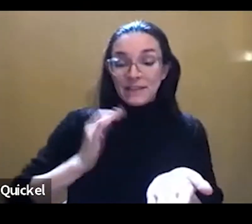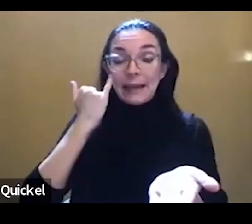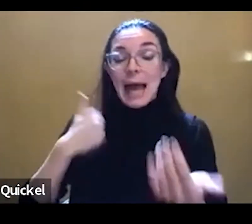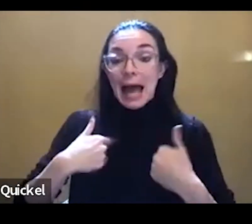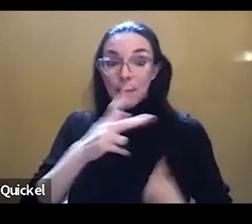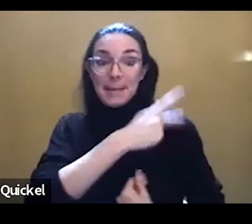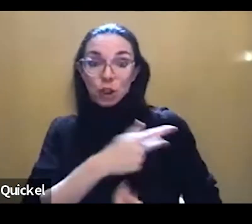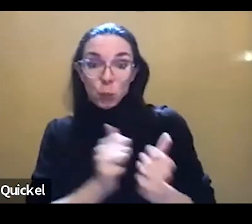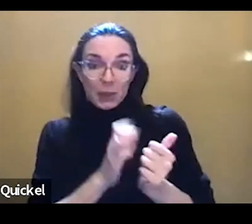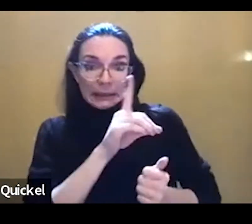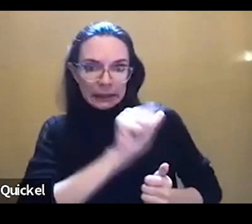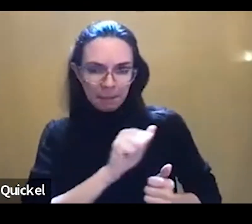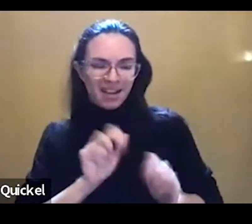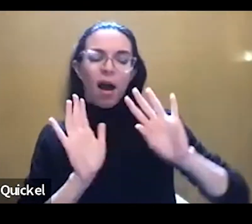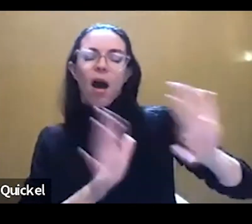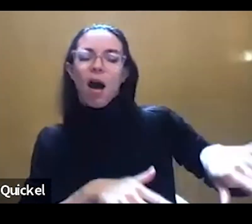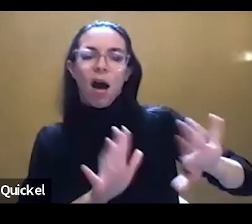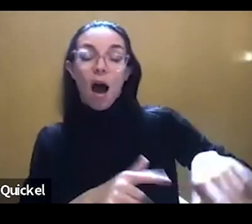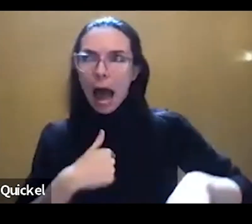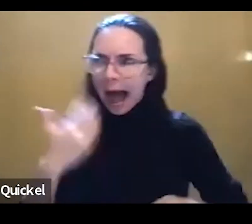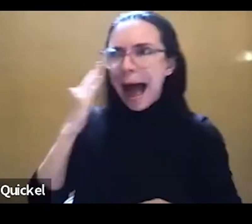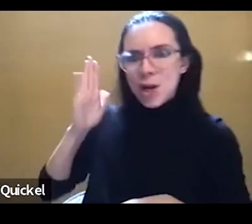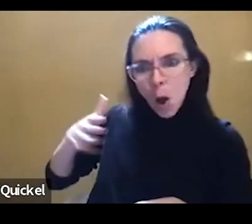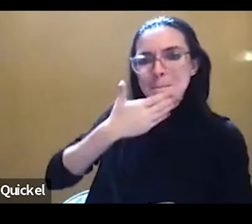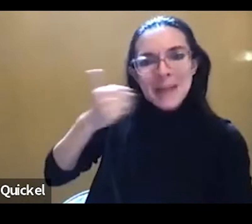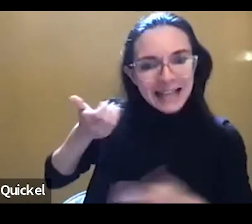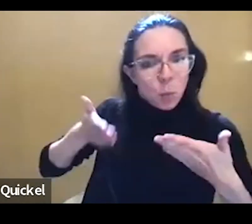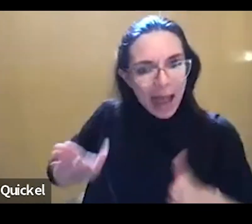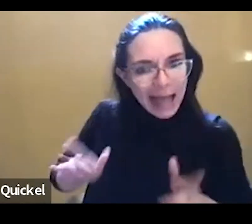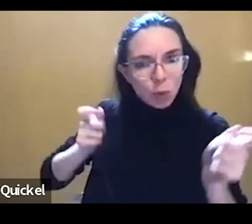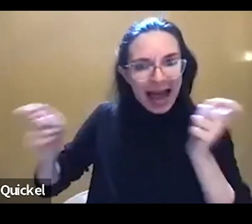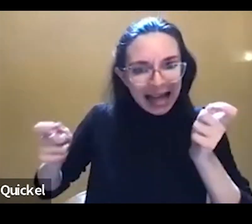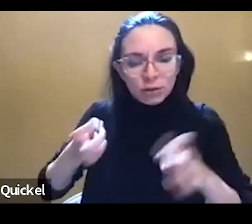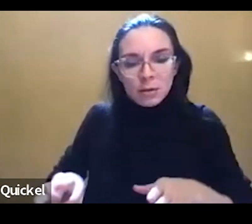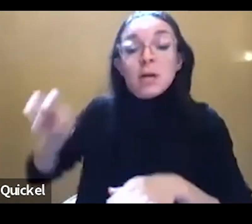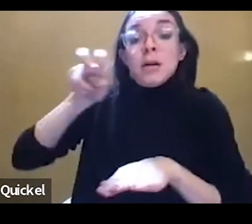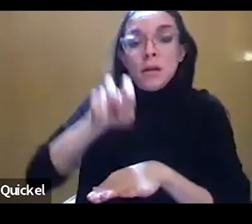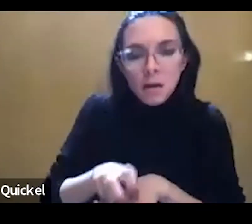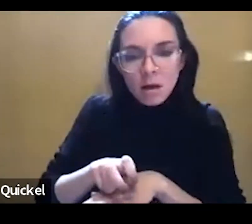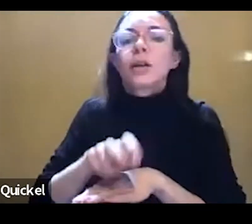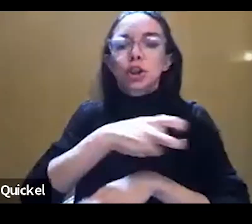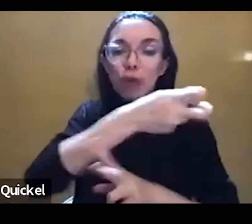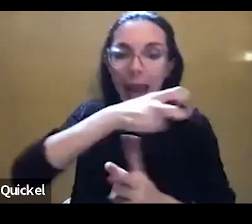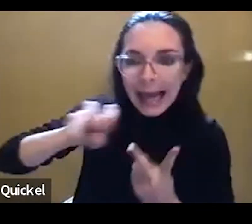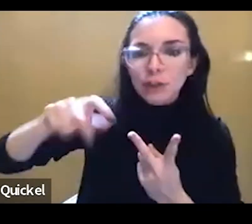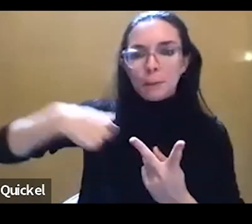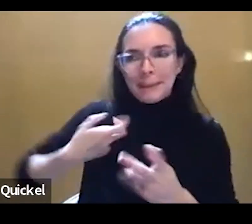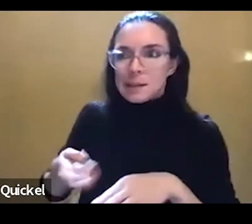say, "I know the best way to transfer me from my chair to